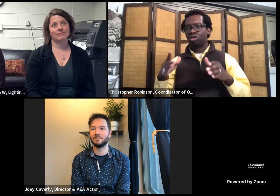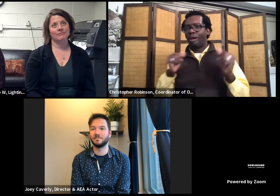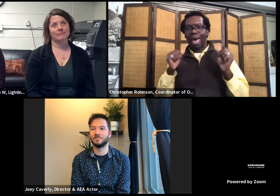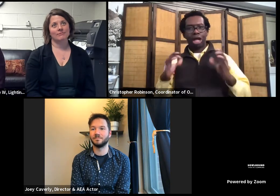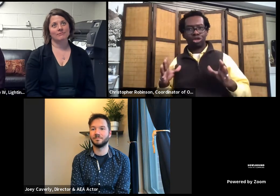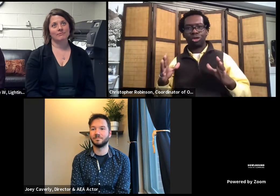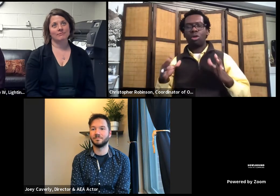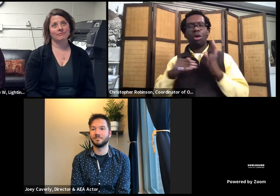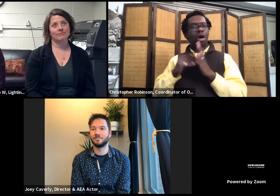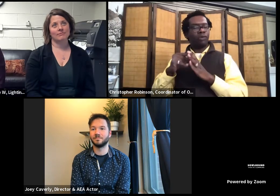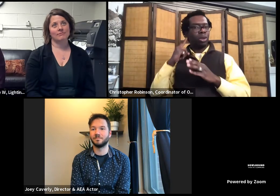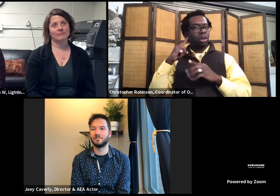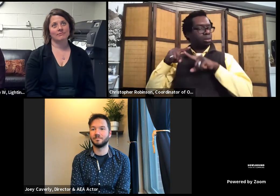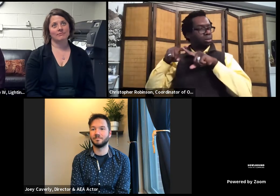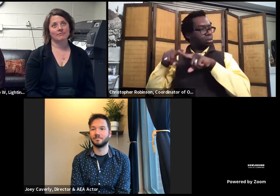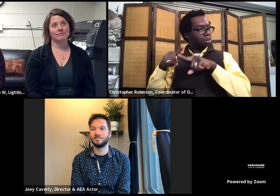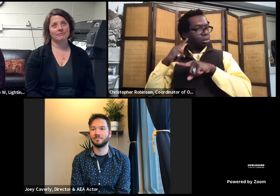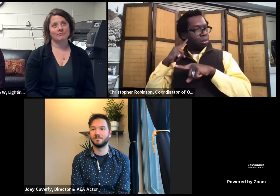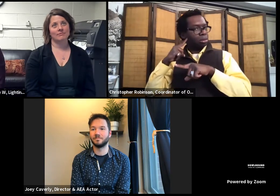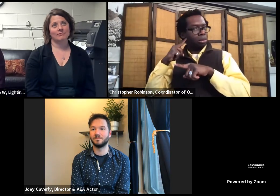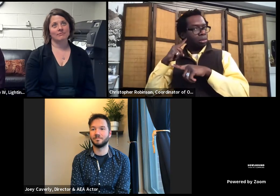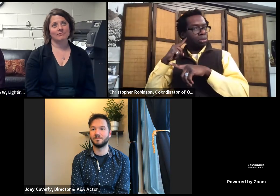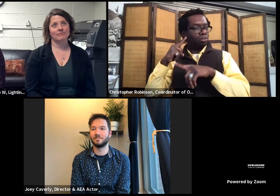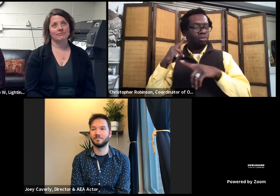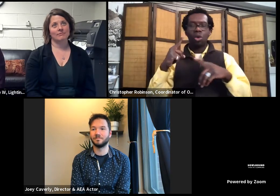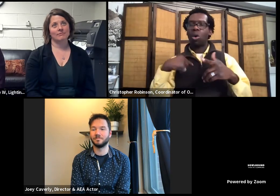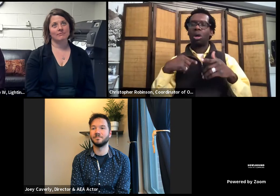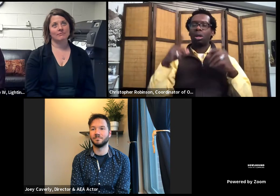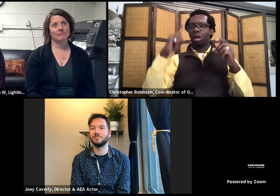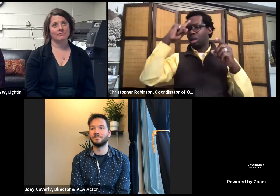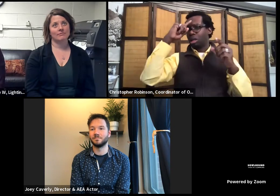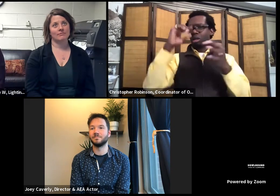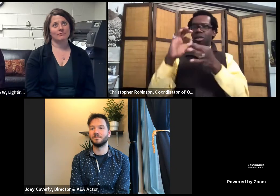Hearing stage managers, actors, often we, depending on the sound, we're not looking.